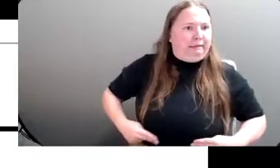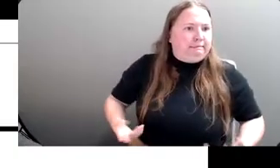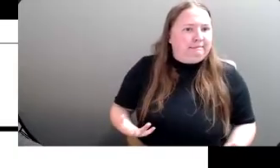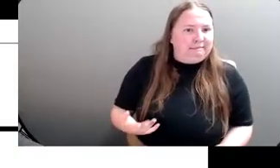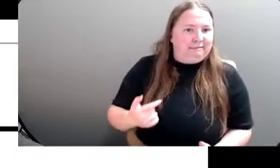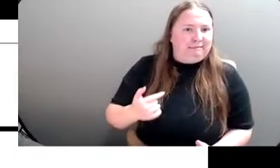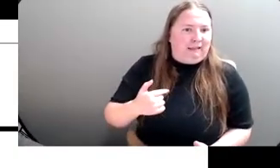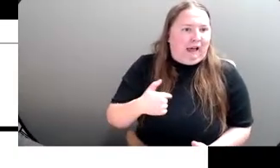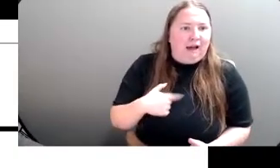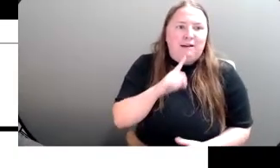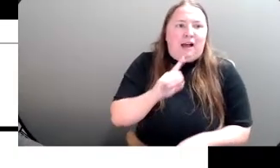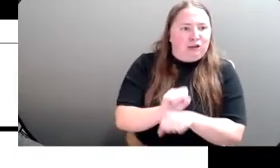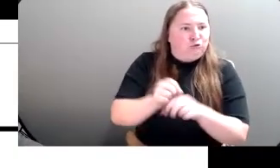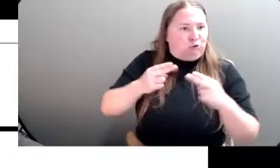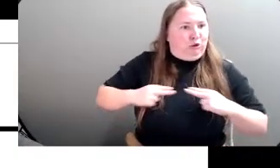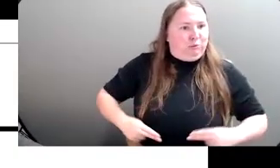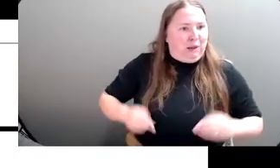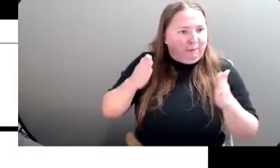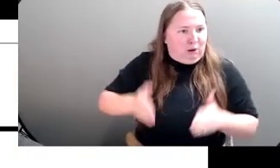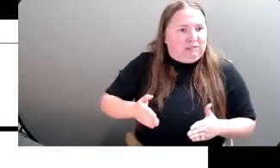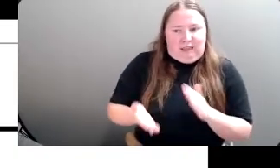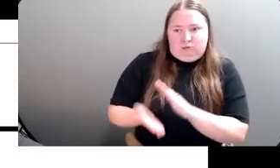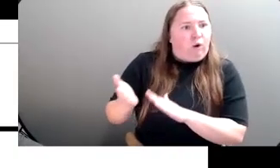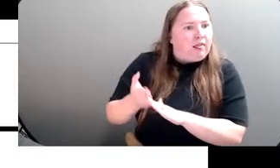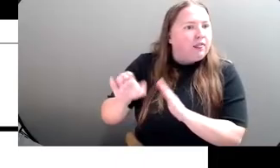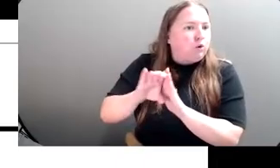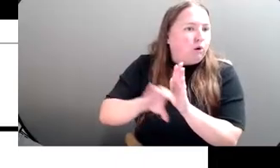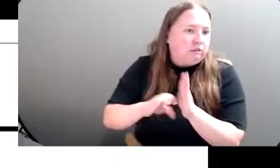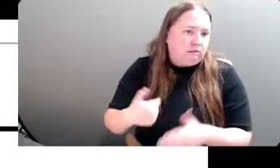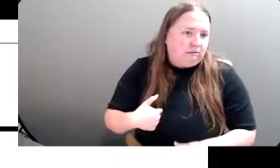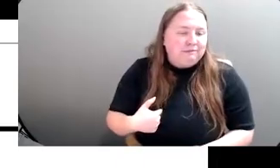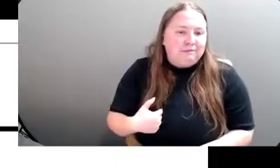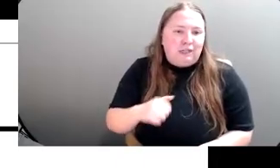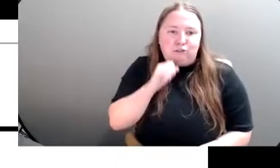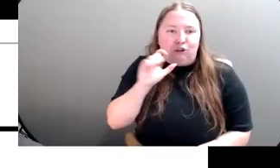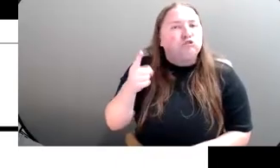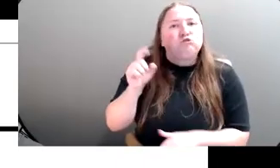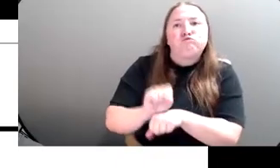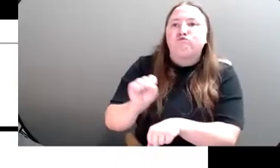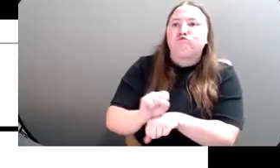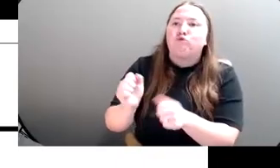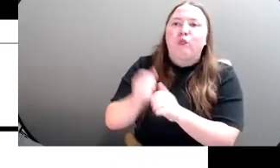There is a person that is there, that is really running their course. It's not, they're not just working with the computer.